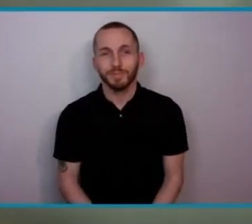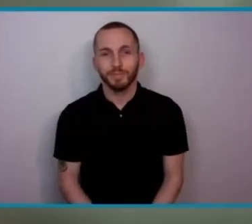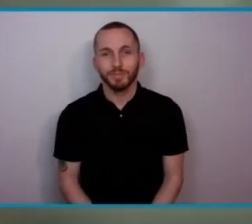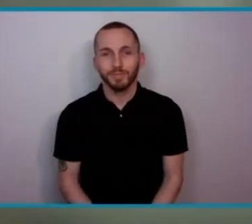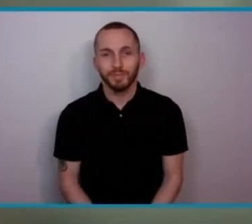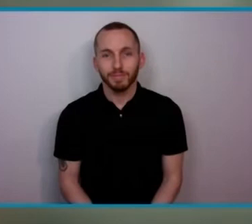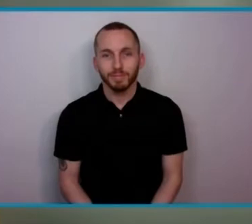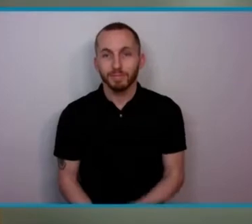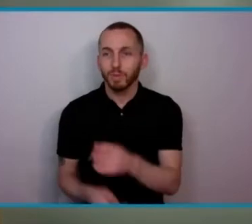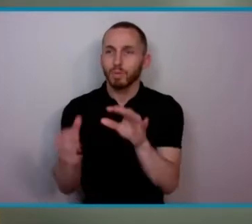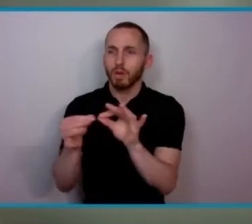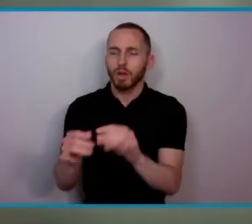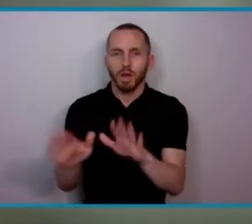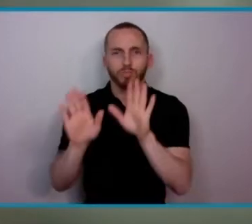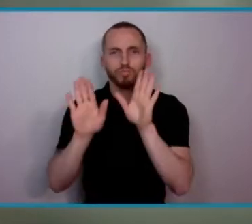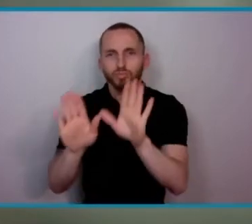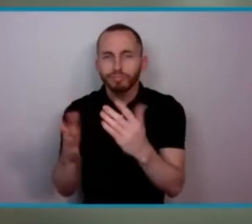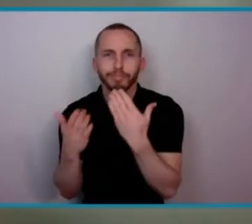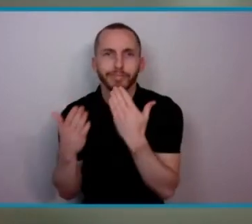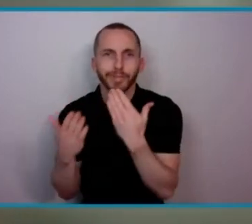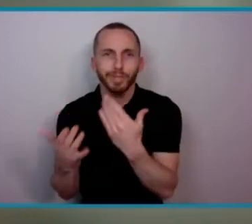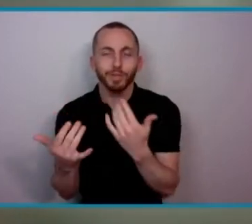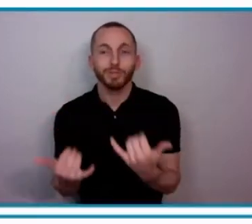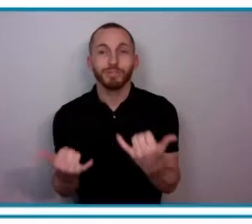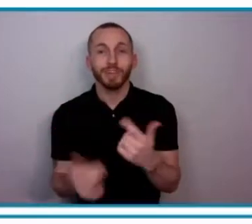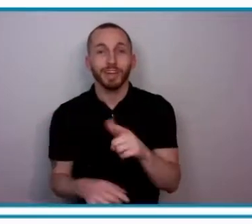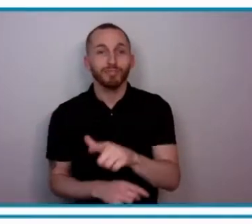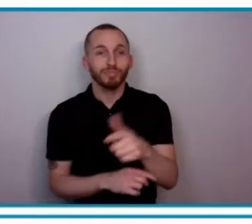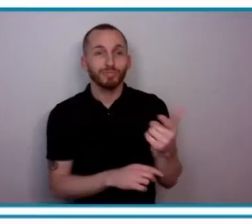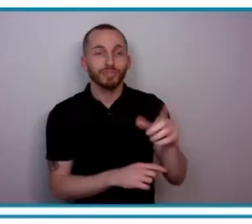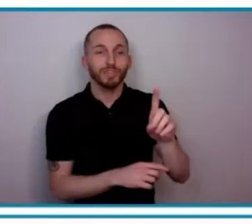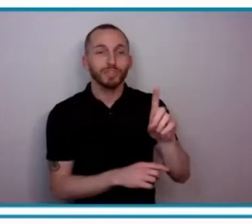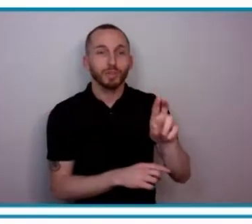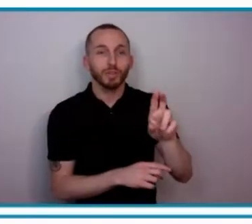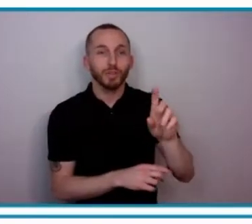And now, I'd like to turn it over to Dr. Maya Story.